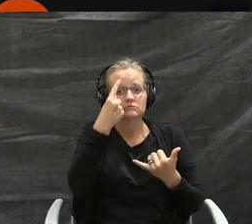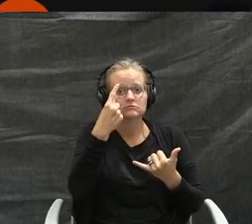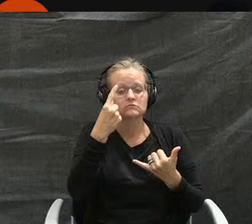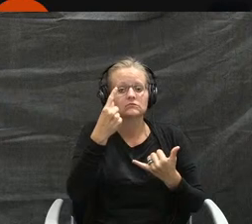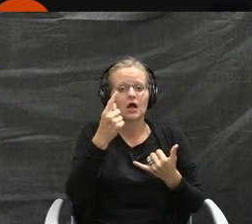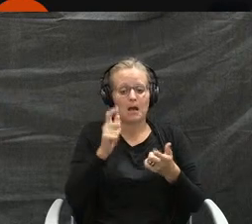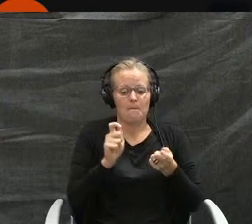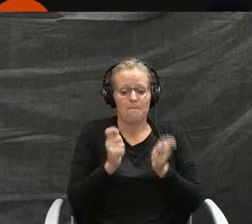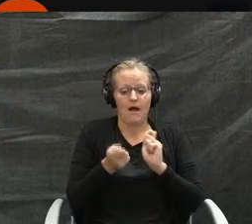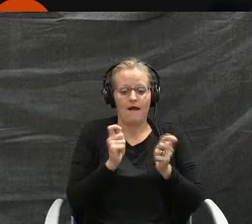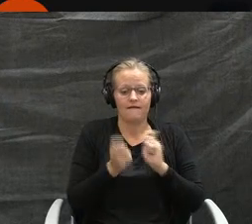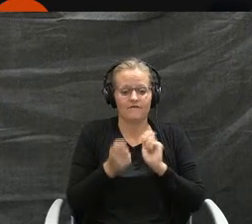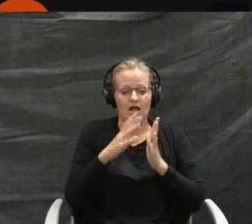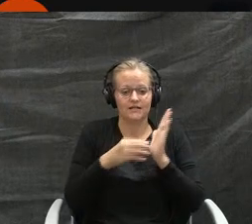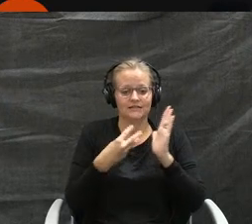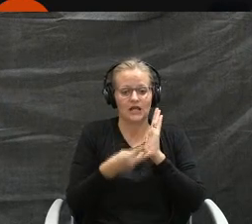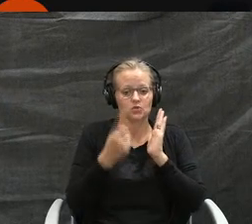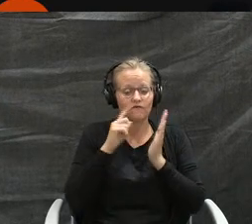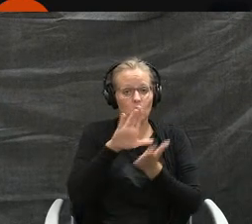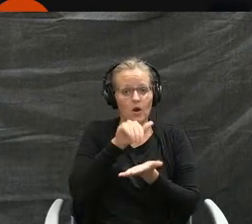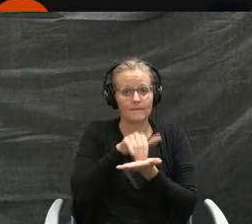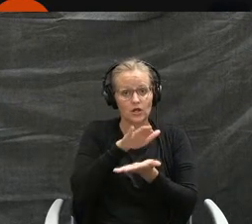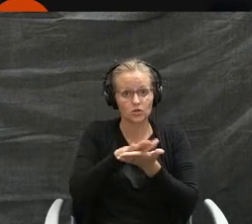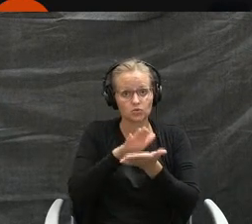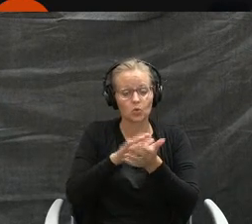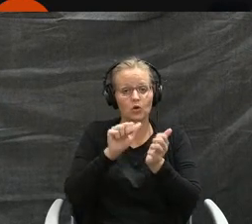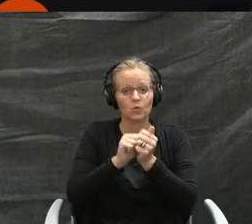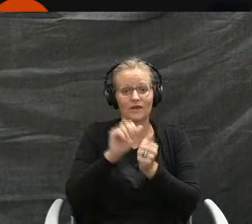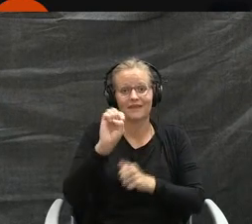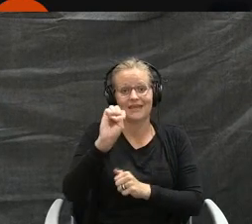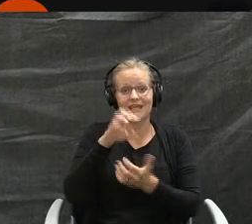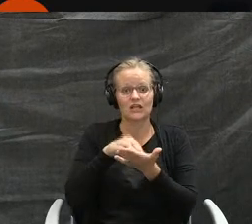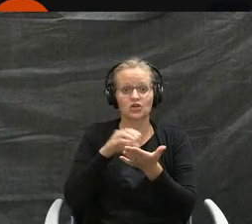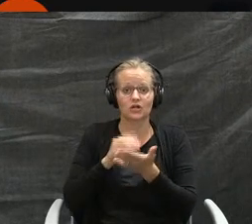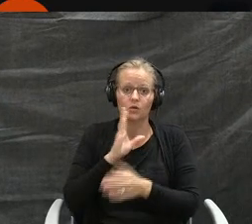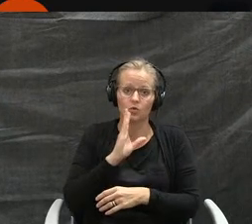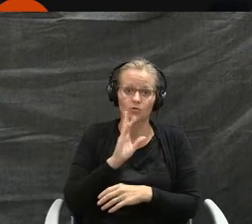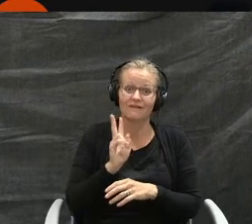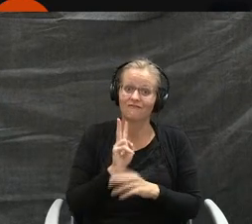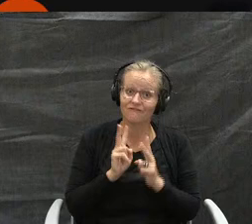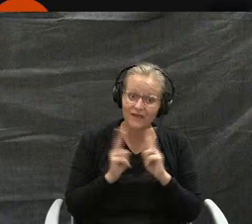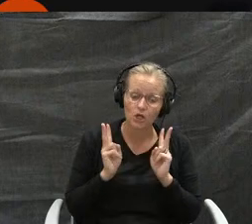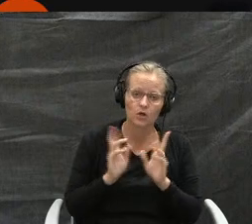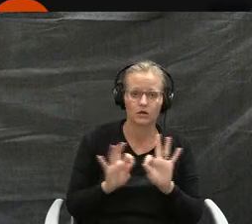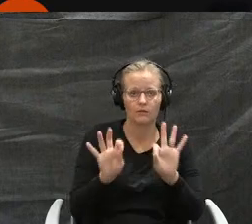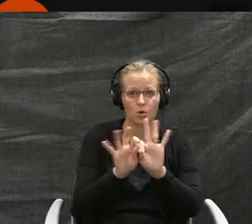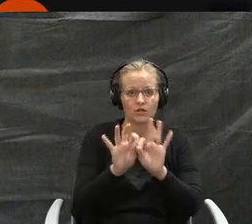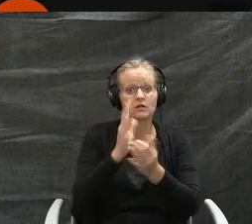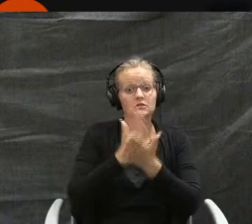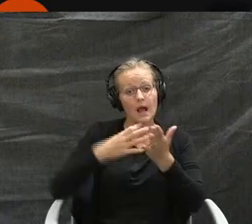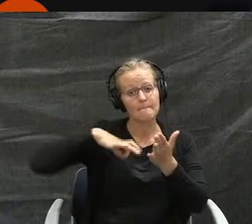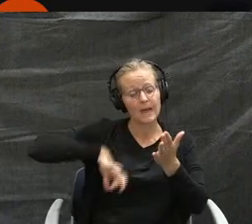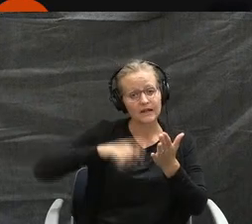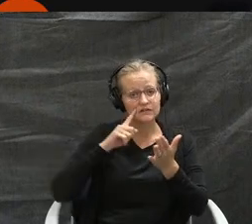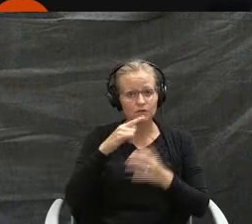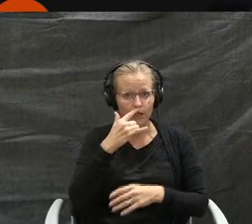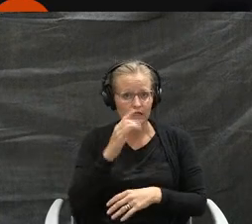schedule for the middle school in an E learning environment will be very important. Some of the benefits for kids will be